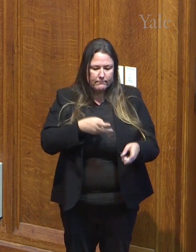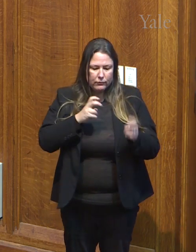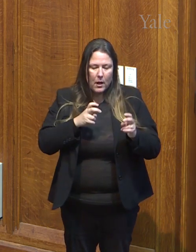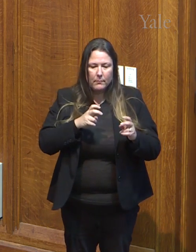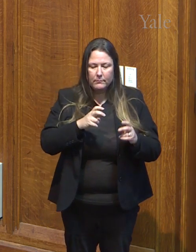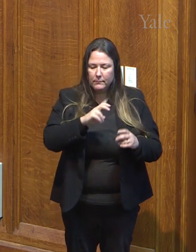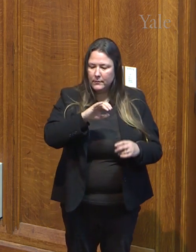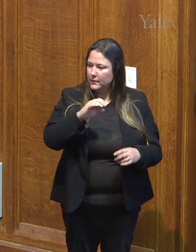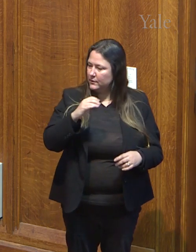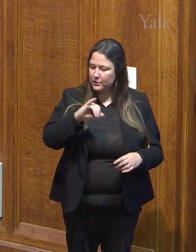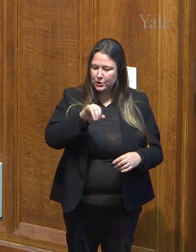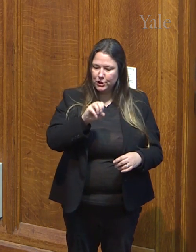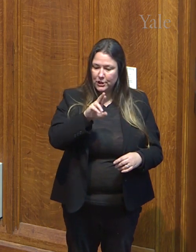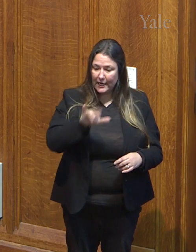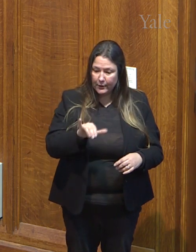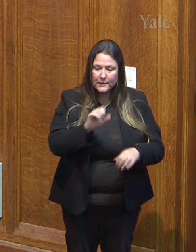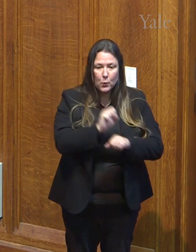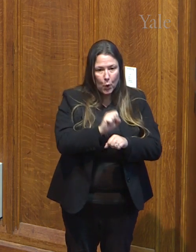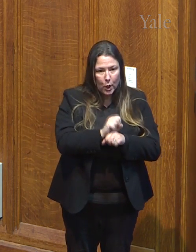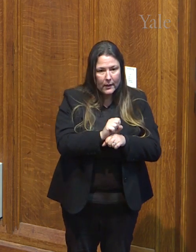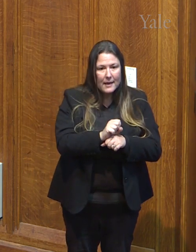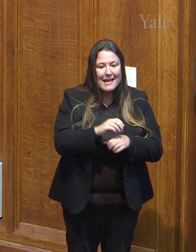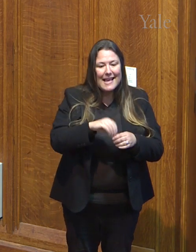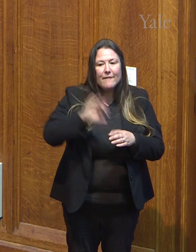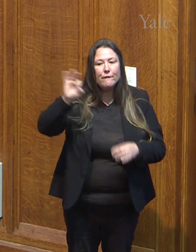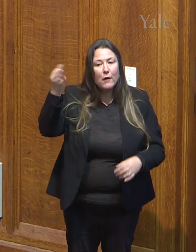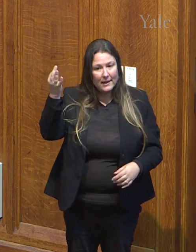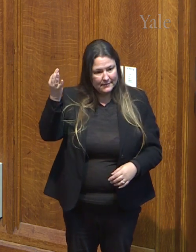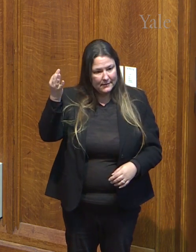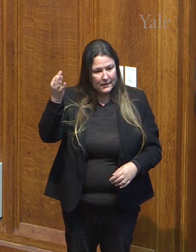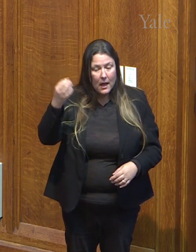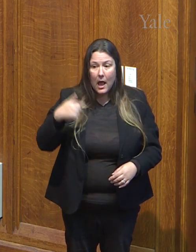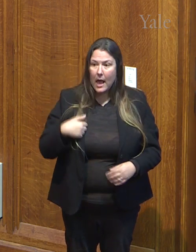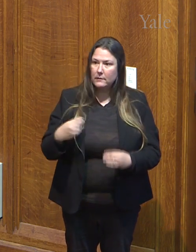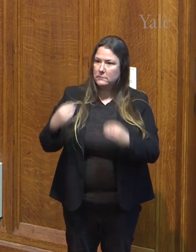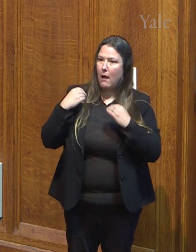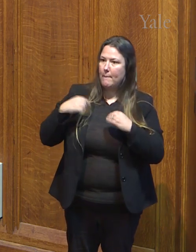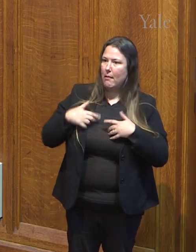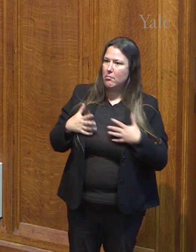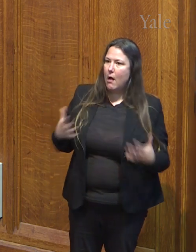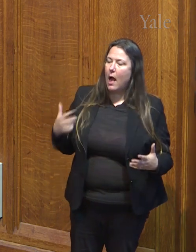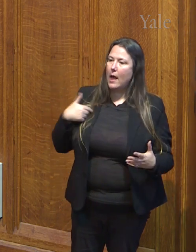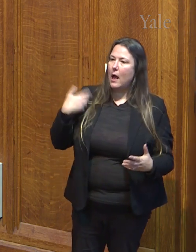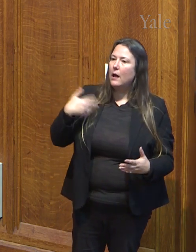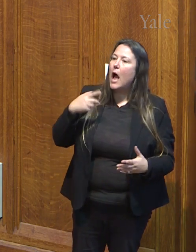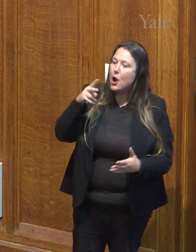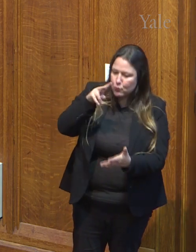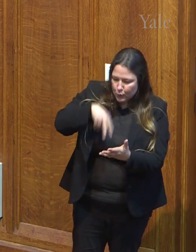and archives in France in which taught me a great deal. I mean I had done some reading on this background